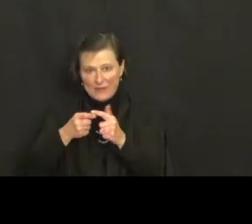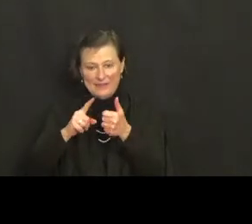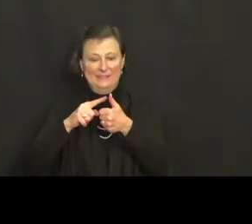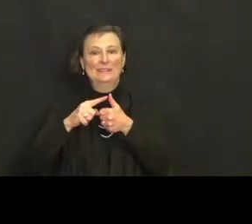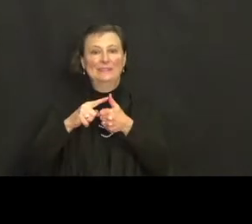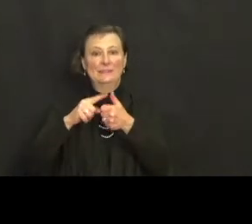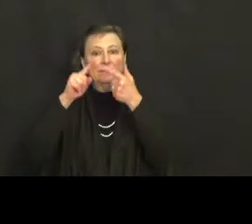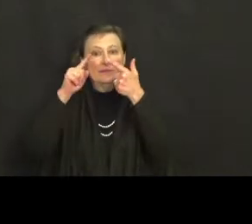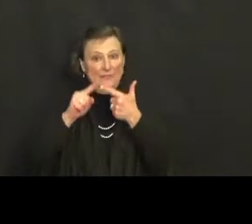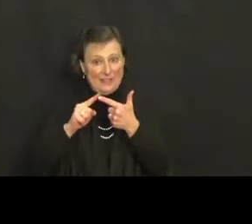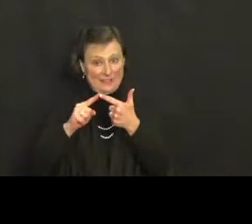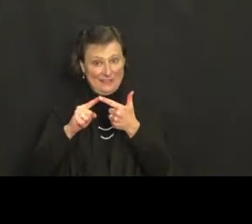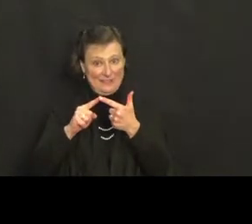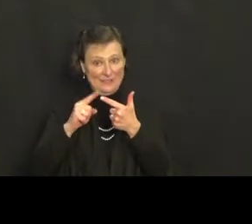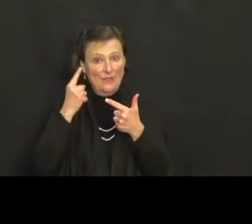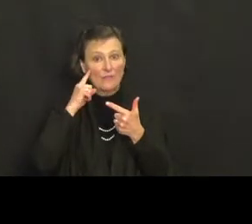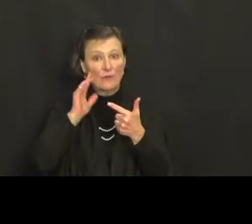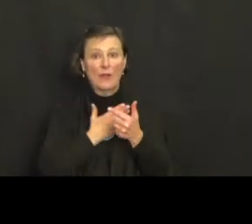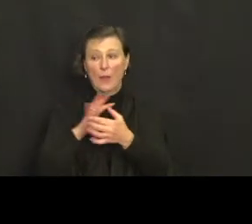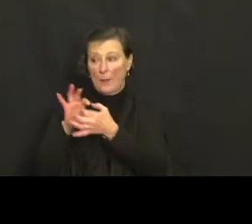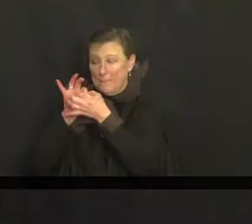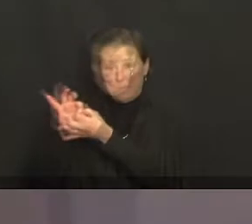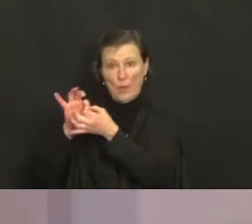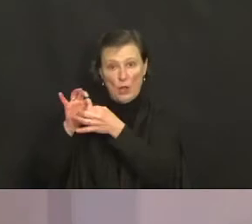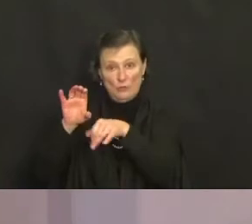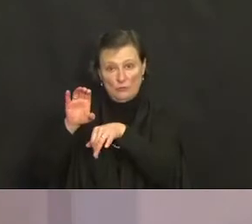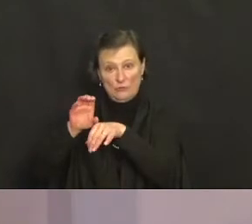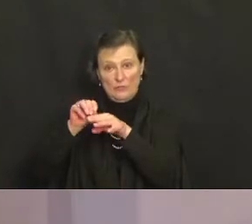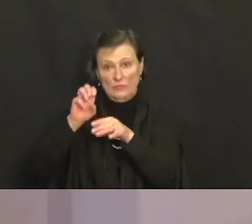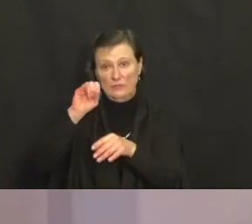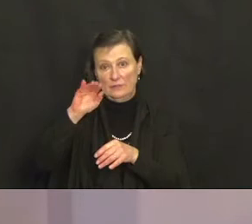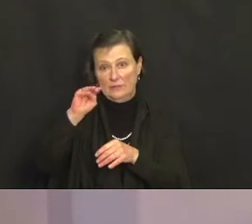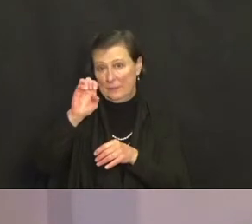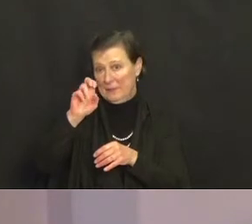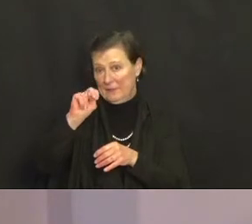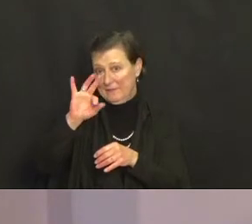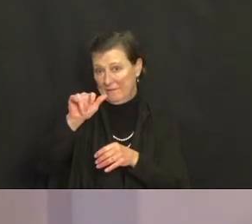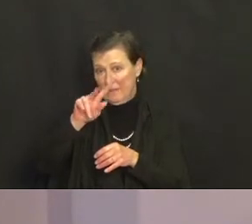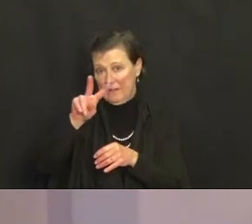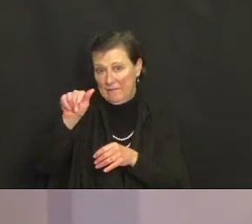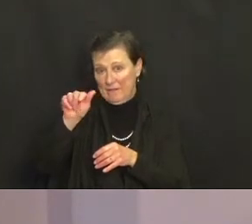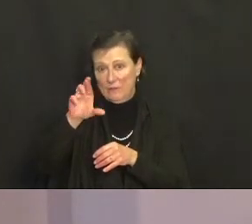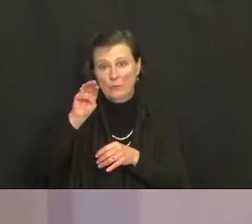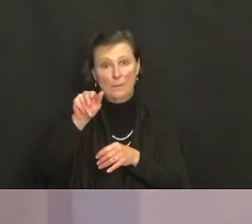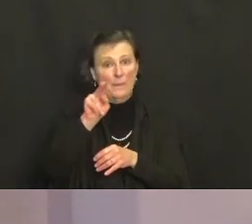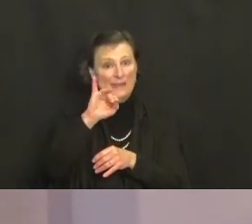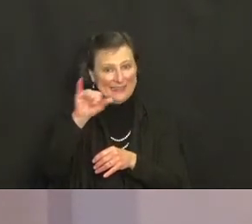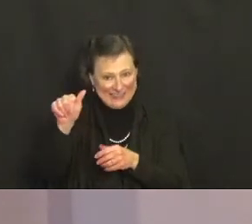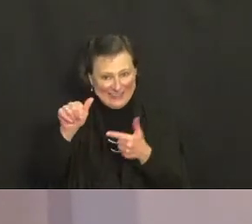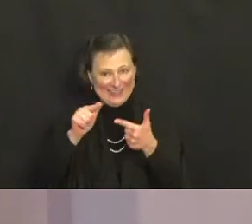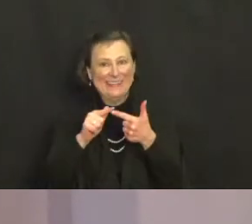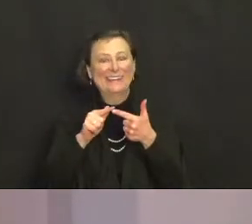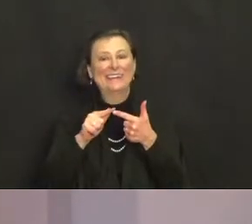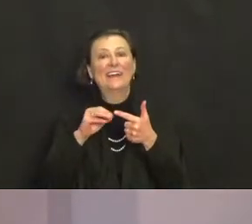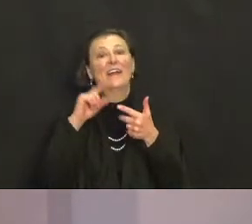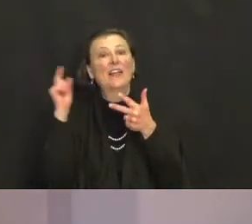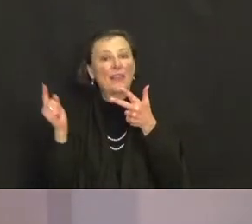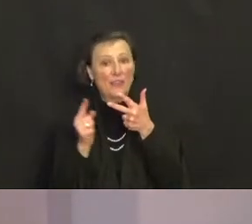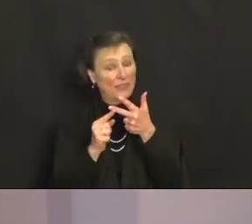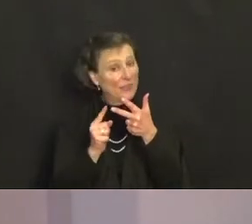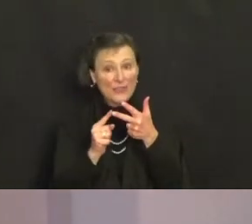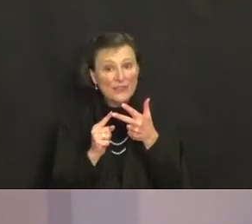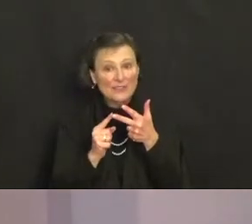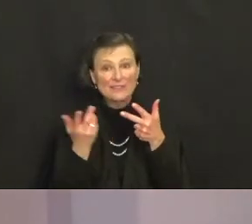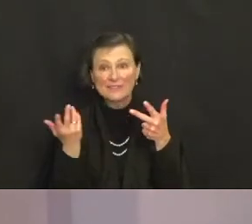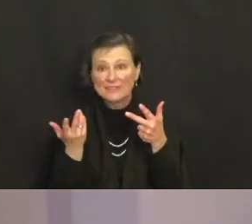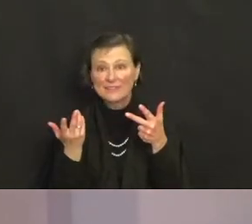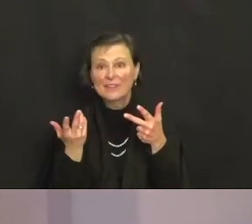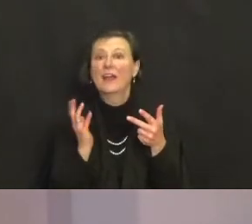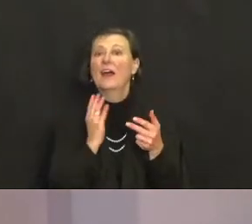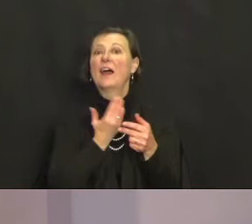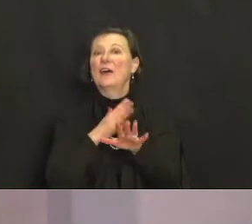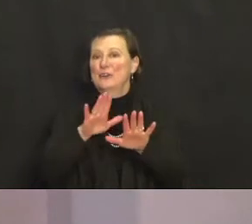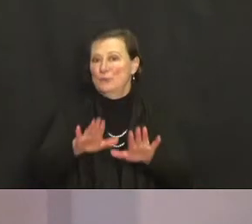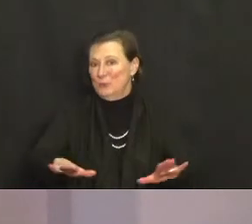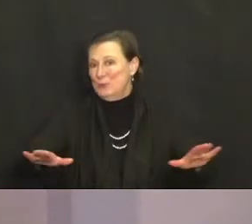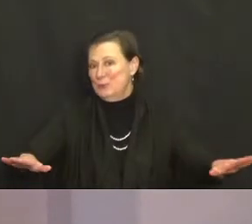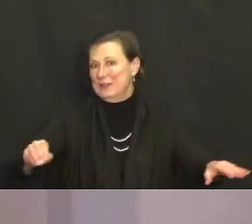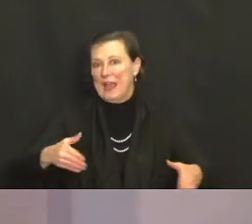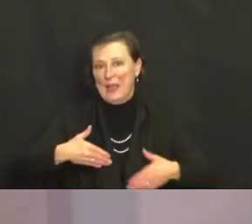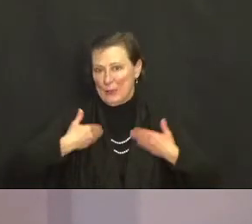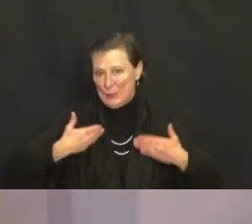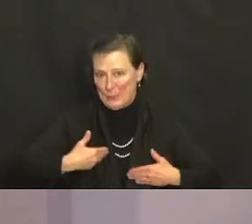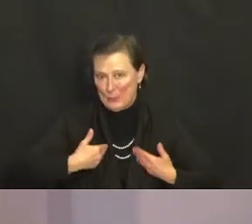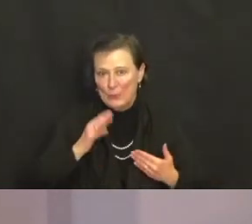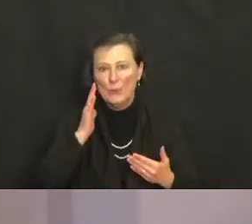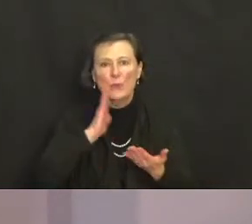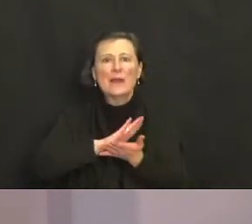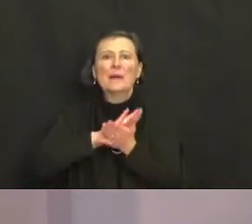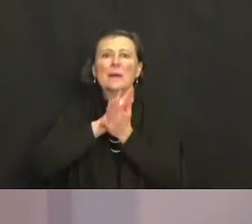The second is for our partner church in Simenfalva, Transylvania, Romania.